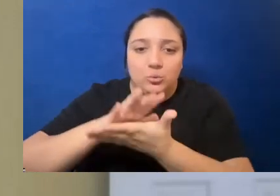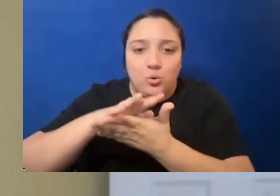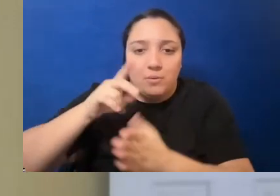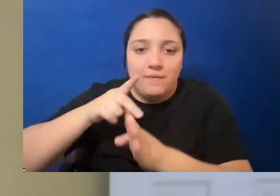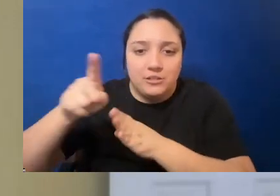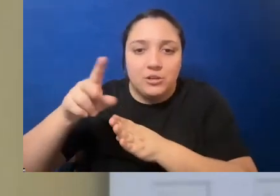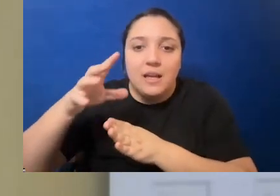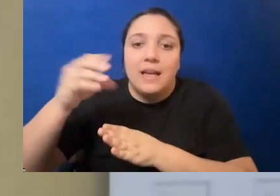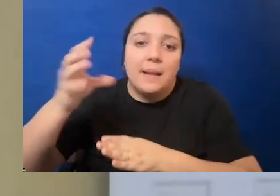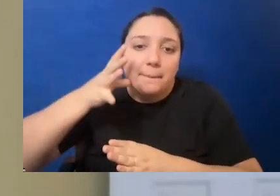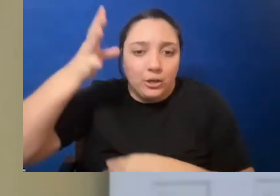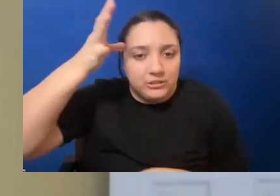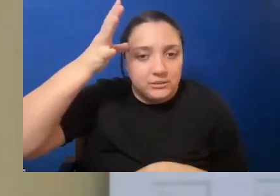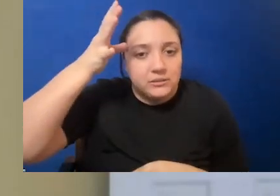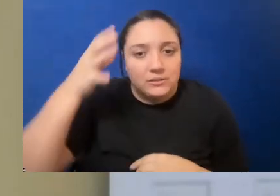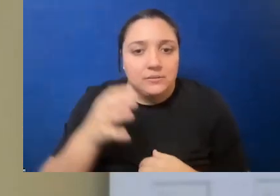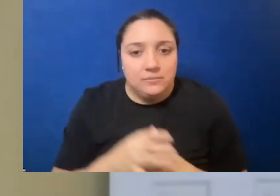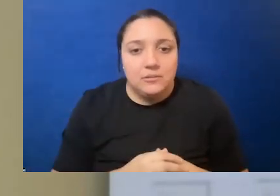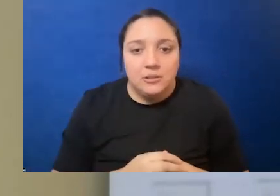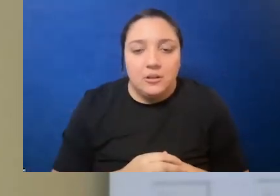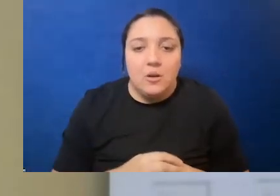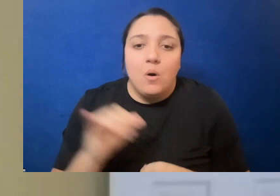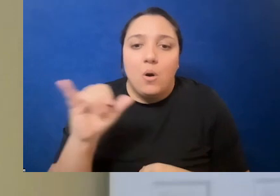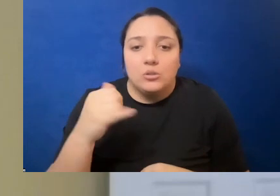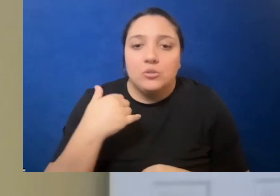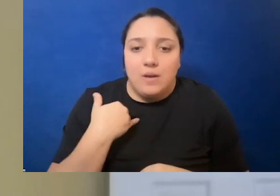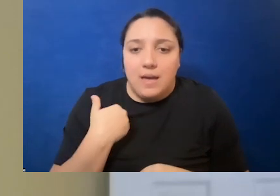REAL CHALLENGE FOR THE SCHOOL PROFESSIONALS AS WELL AS PARENTS.